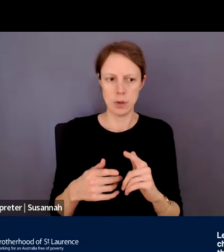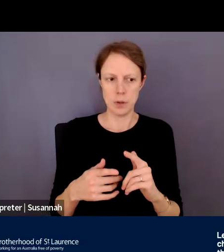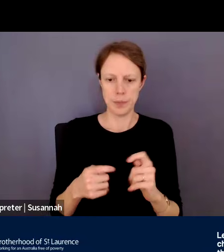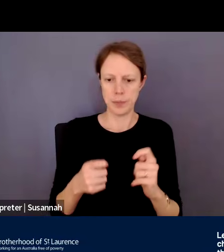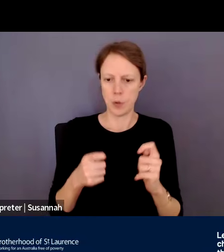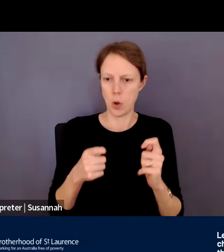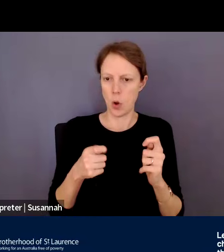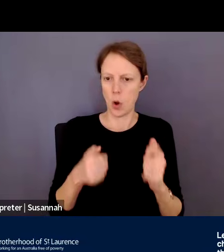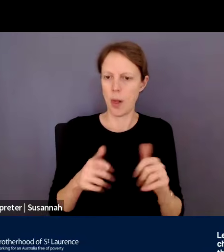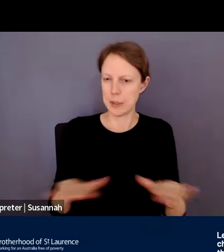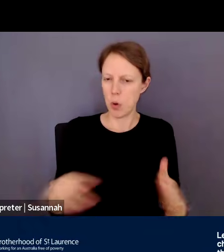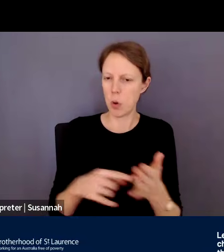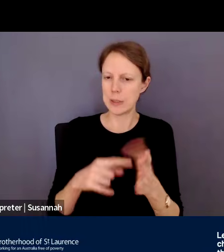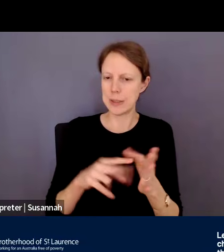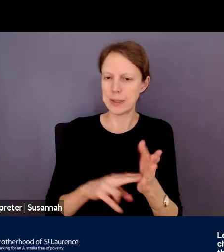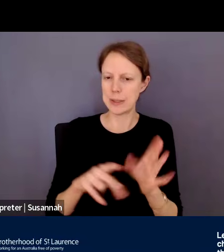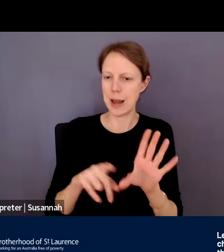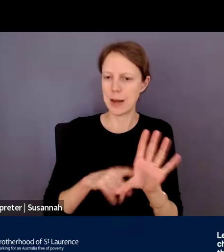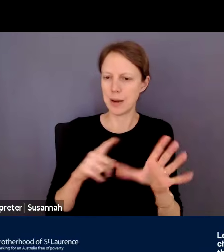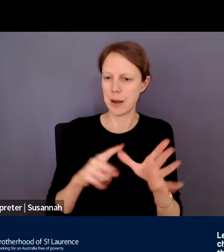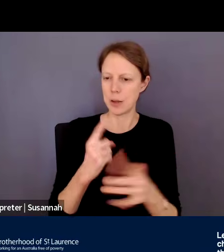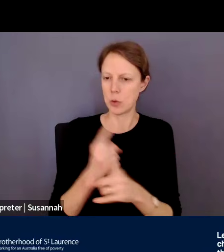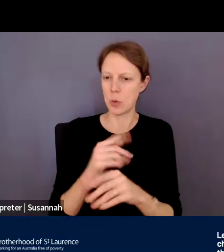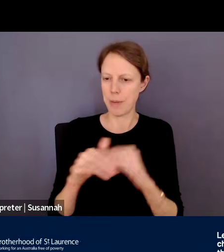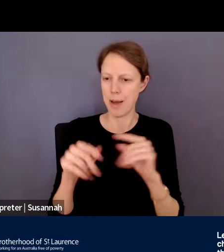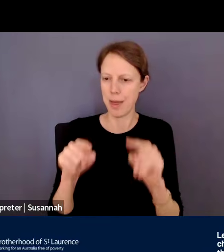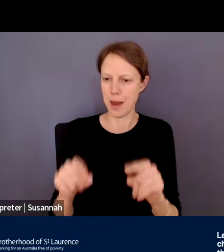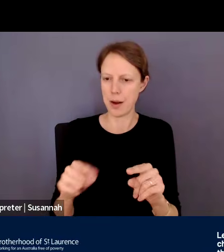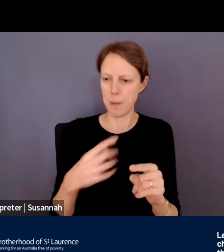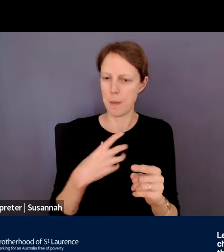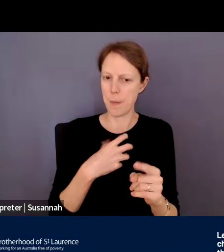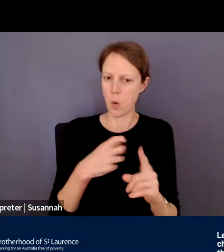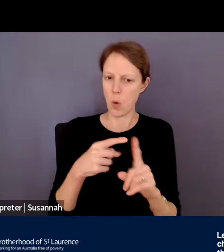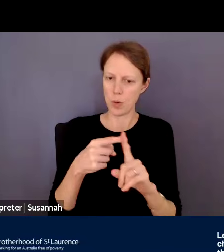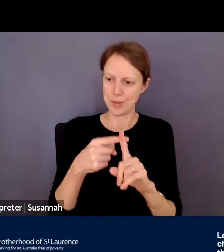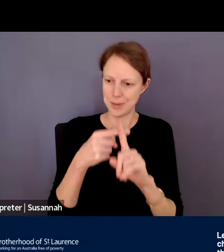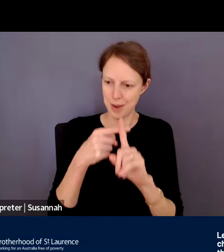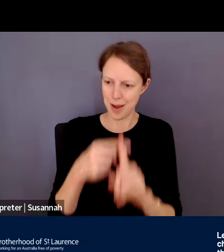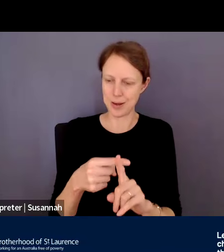Tanya spoke to being around that more targeted and what we're trying to demonstrate is around that